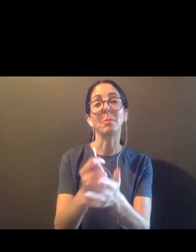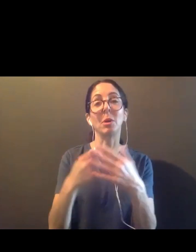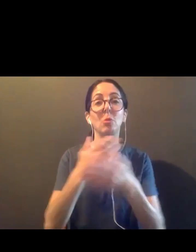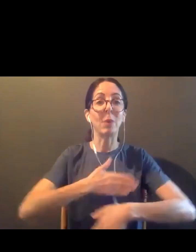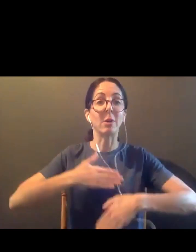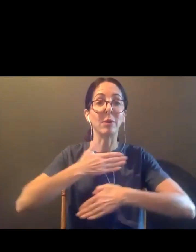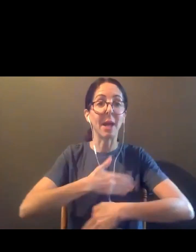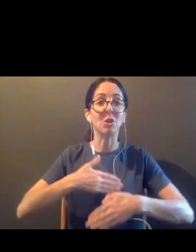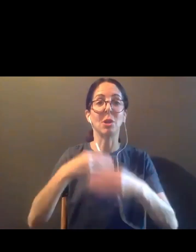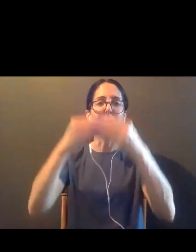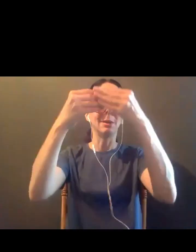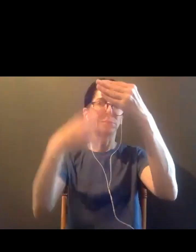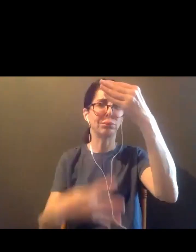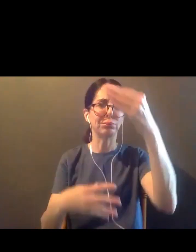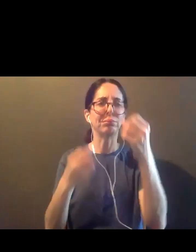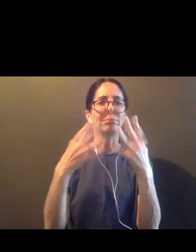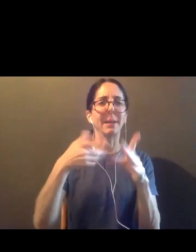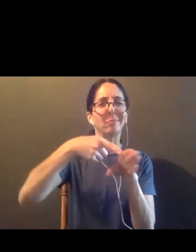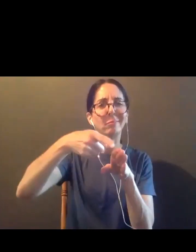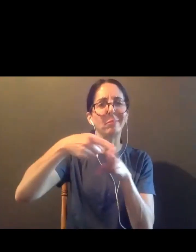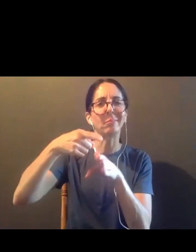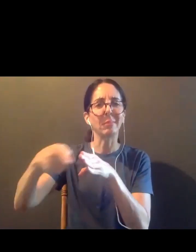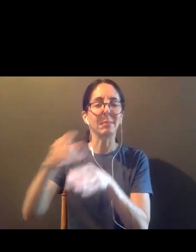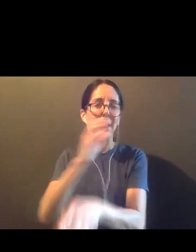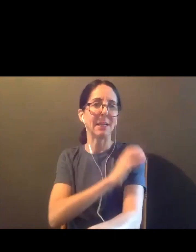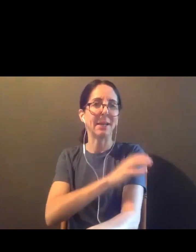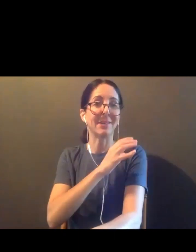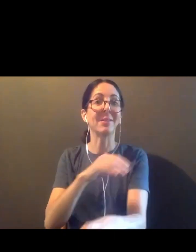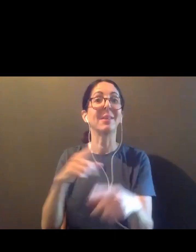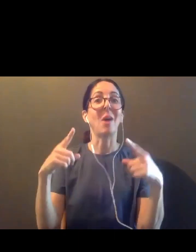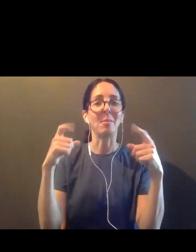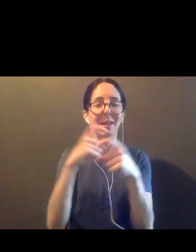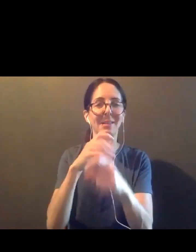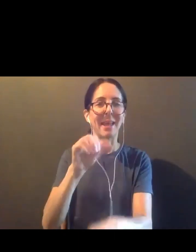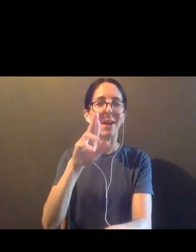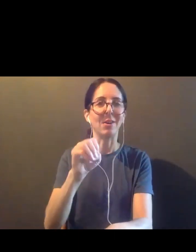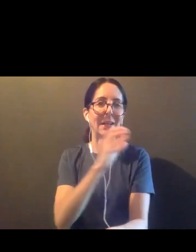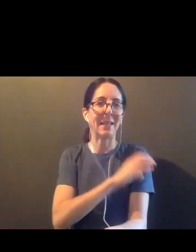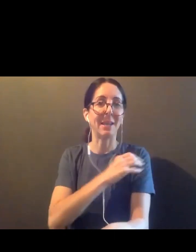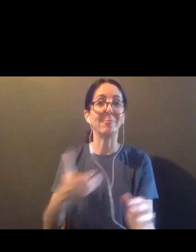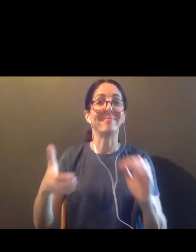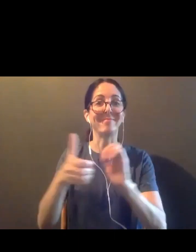among many specialized clinics, including our complex care program run with the Hospital for Sick Children.